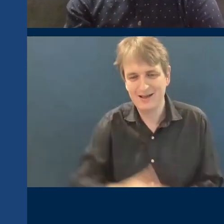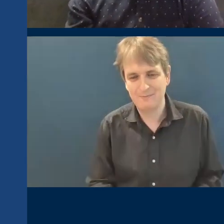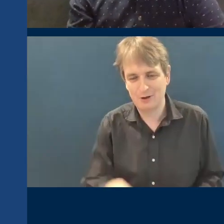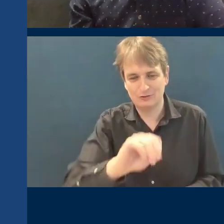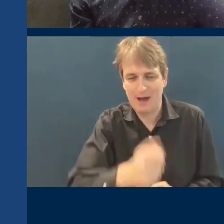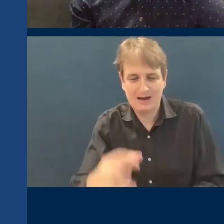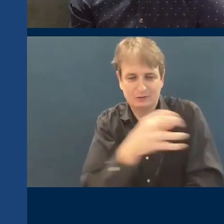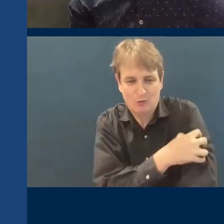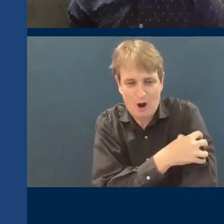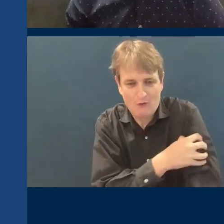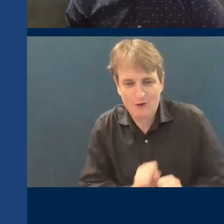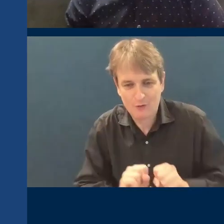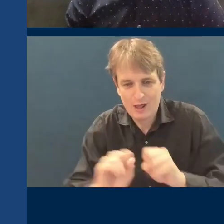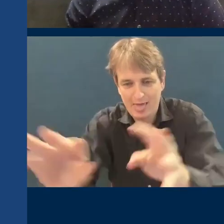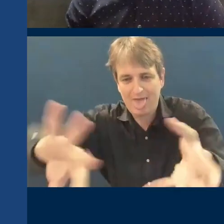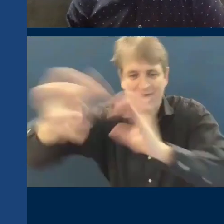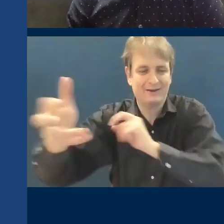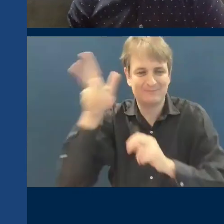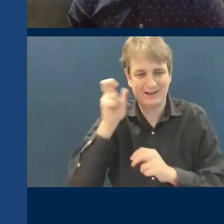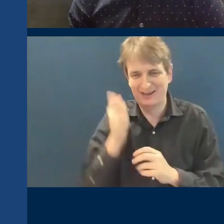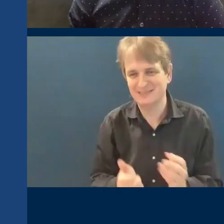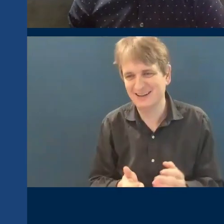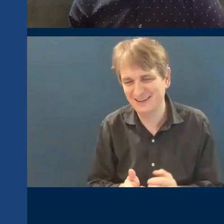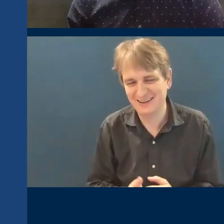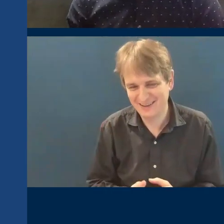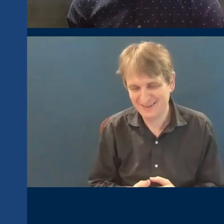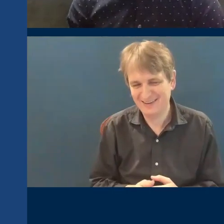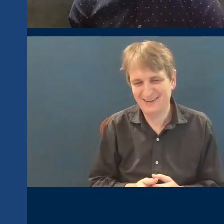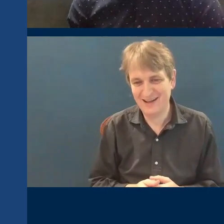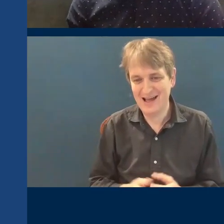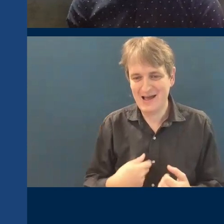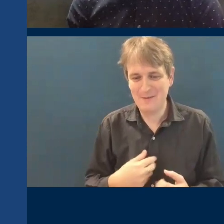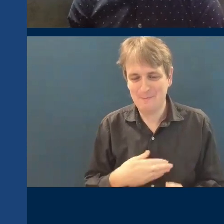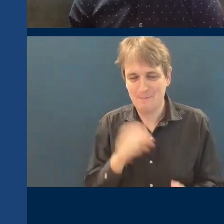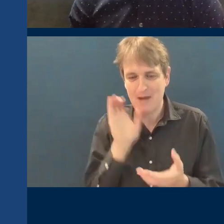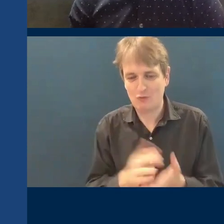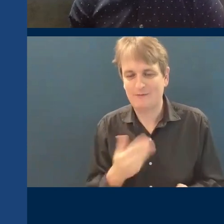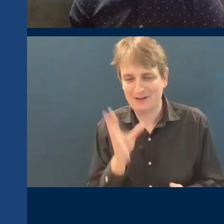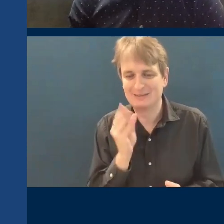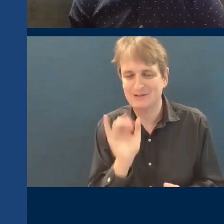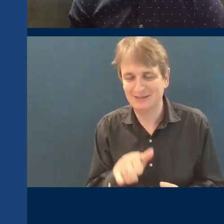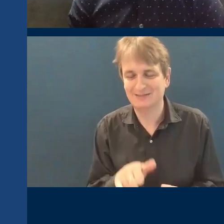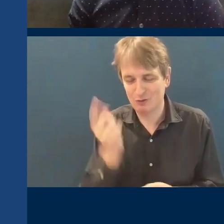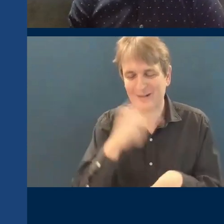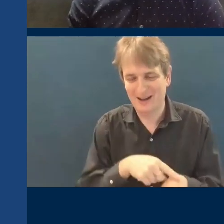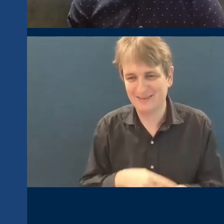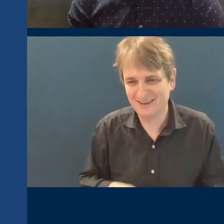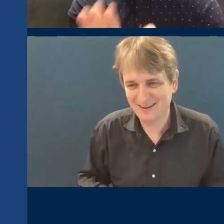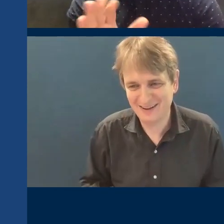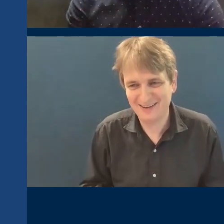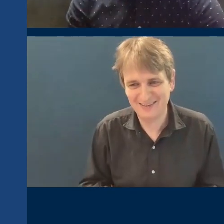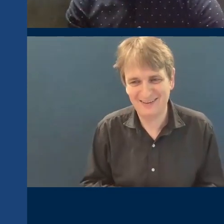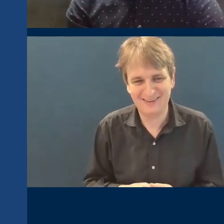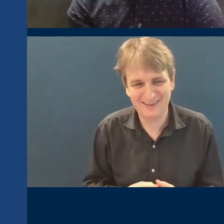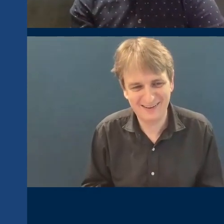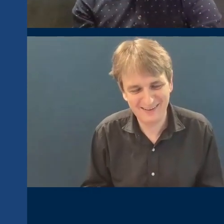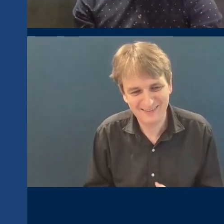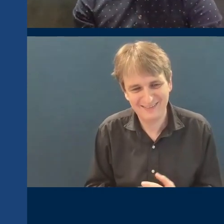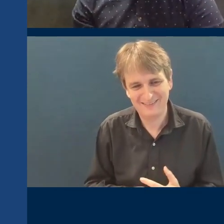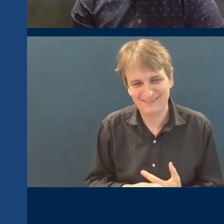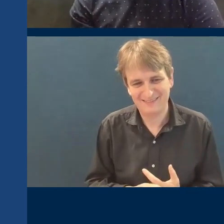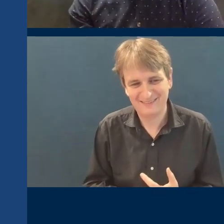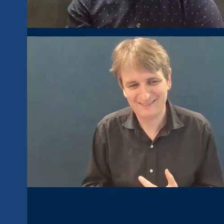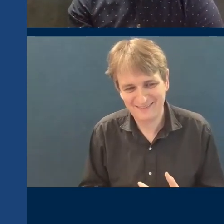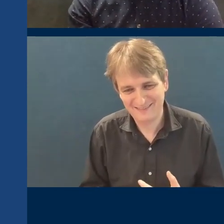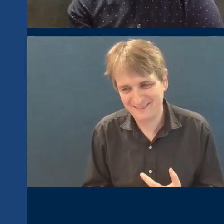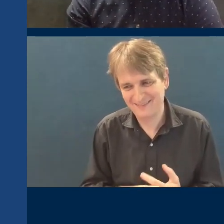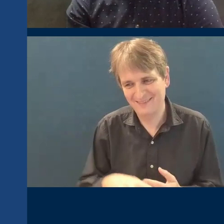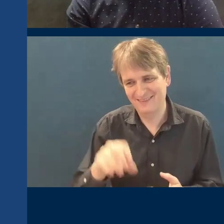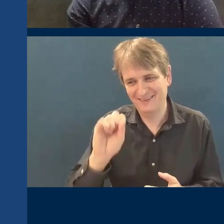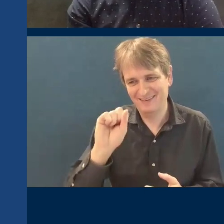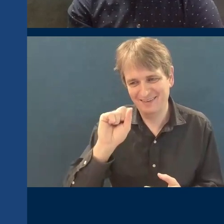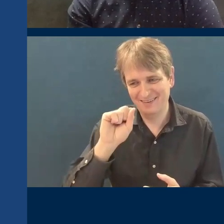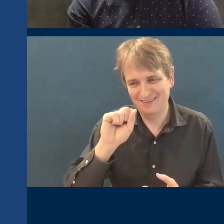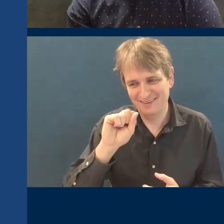So a lot of assistive listing devices get messed up. They're not powerful over a distance, and as you get further away it can mess things up. I've definitely had my own experiences in that situation before.